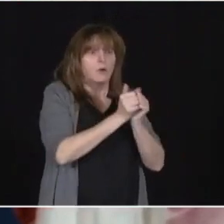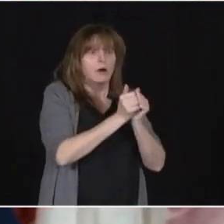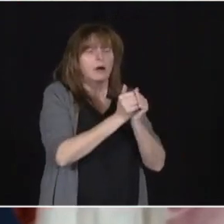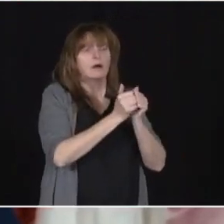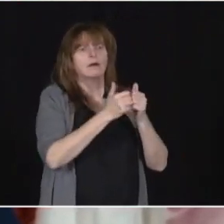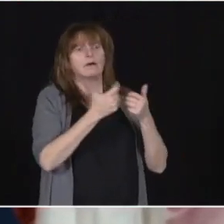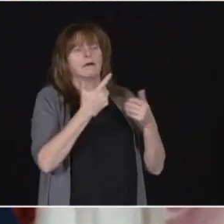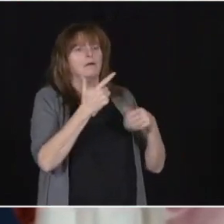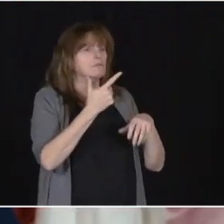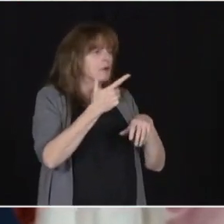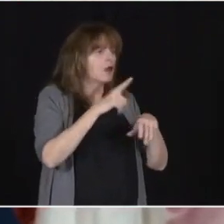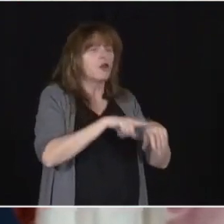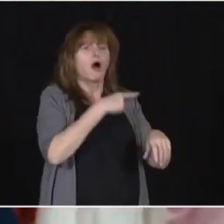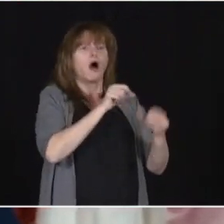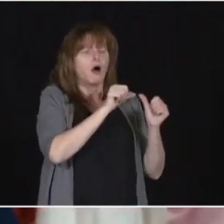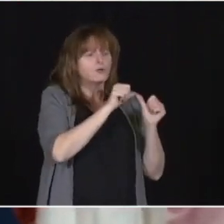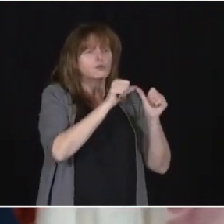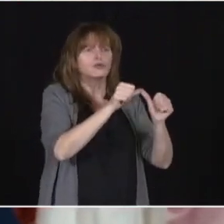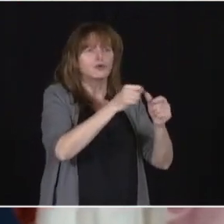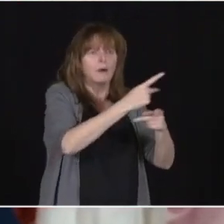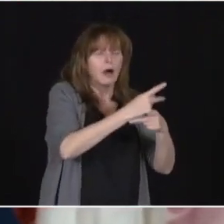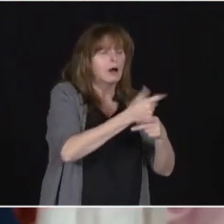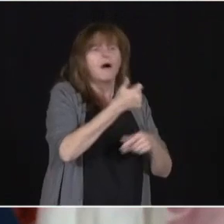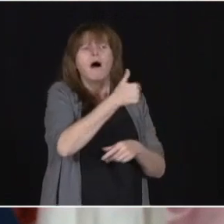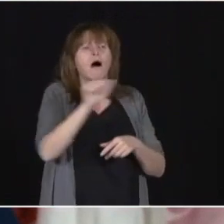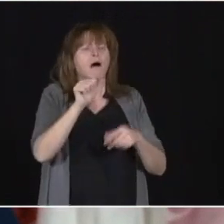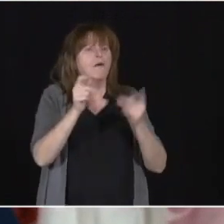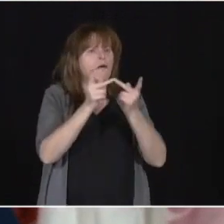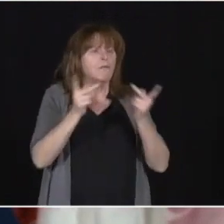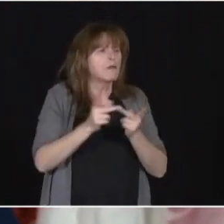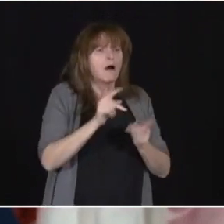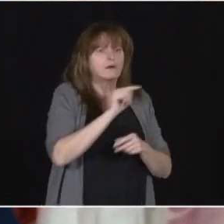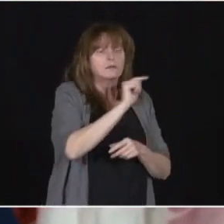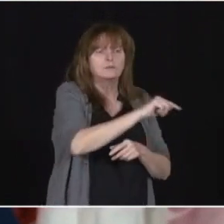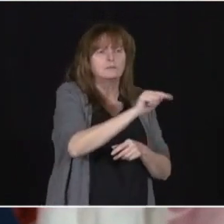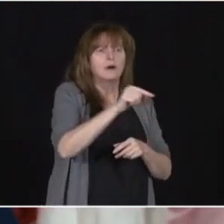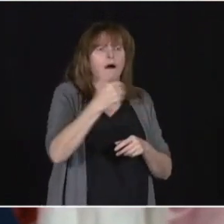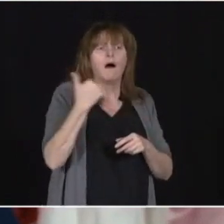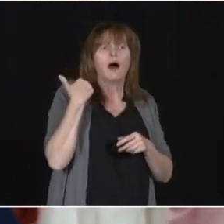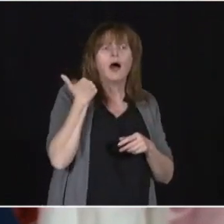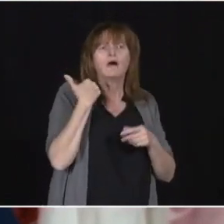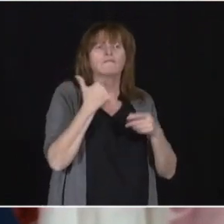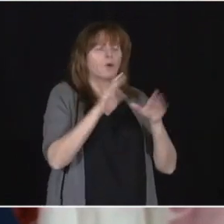care living area we are going to be reviewing procurement, we are going to be